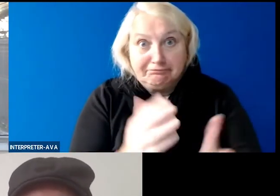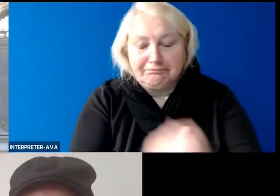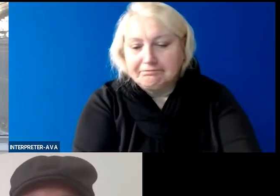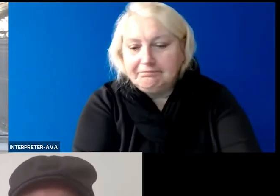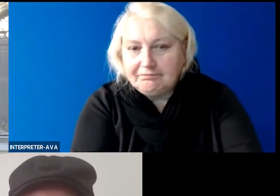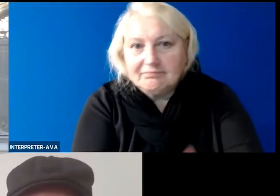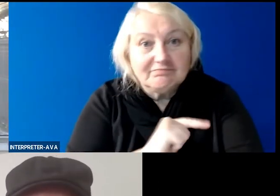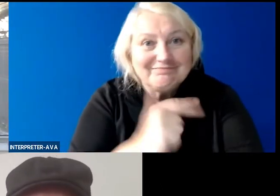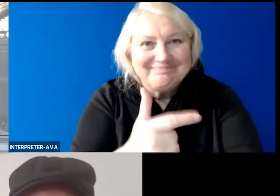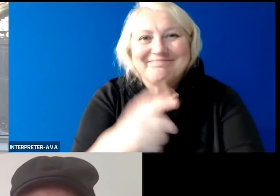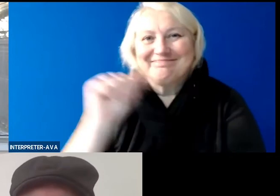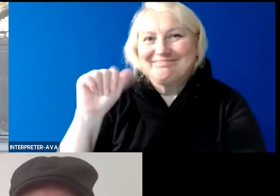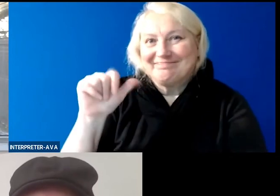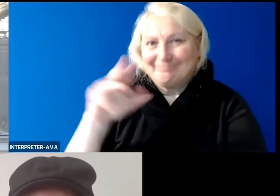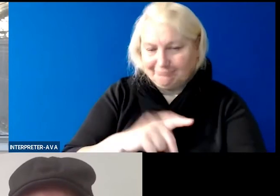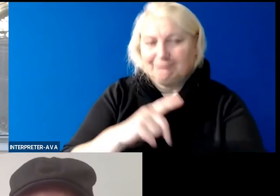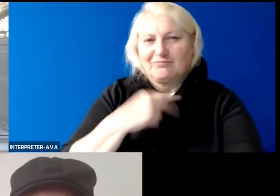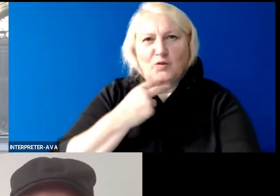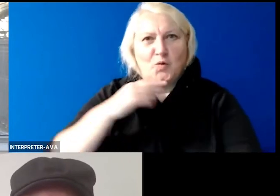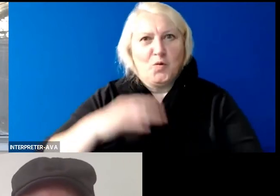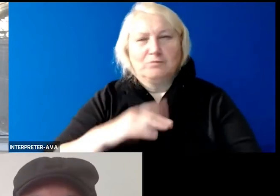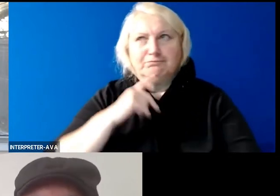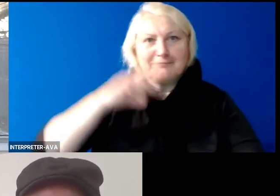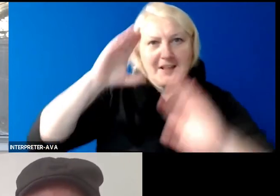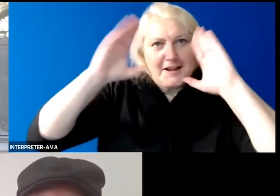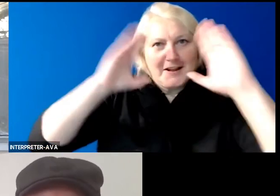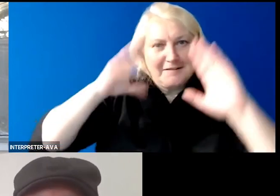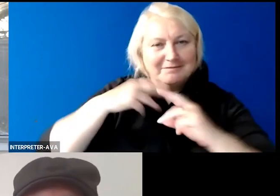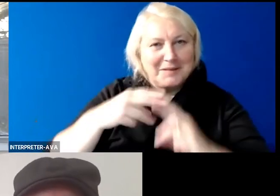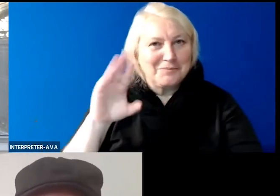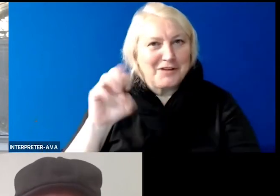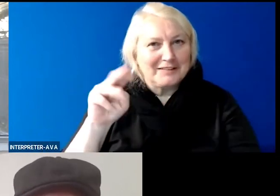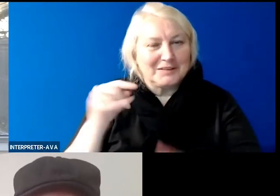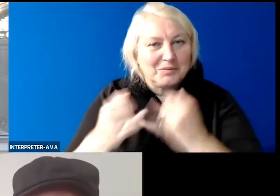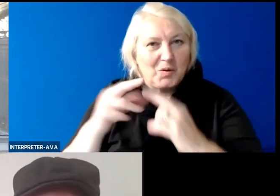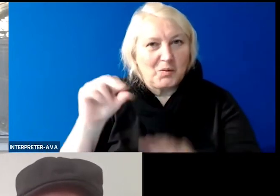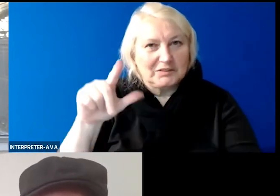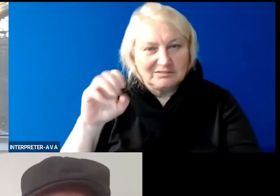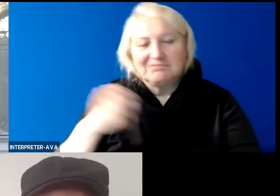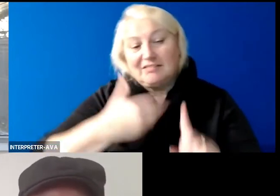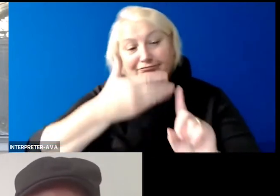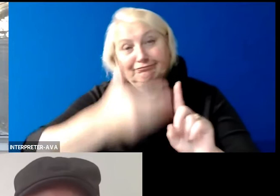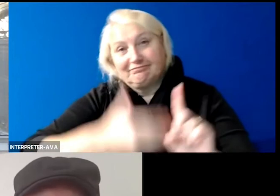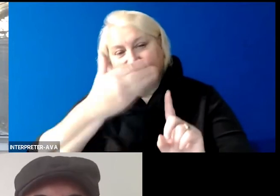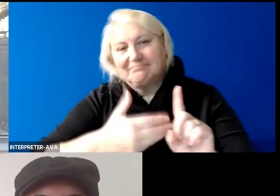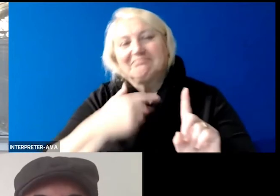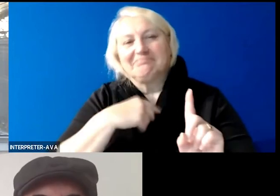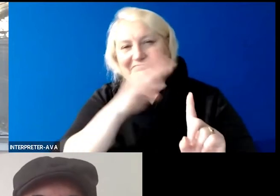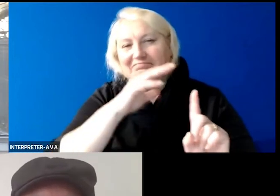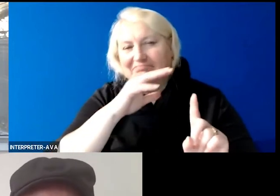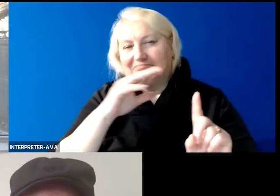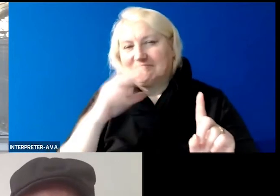Hello, everyone. My name is Allan Brent Rosales. My pronouns are he him I identify as Philippinex.